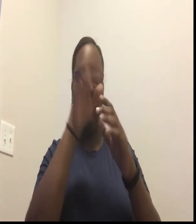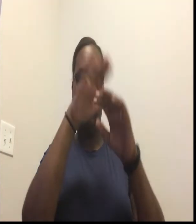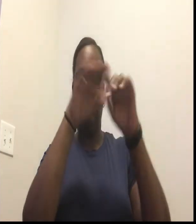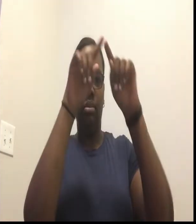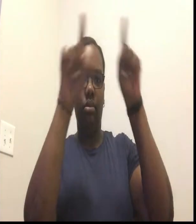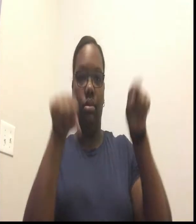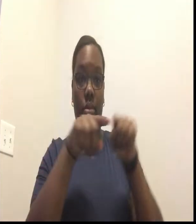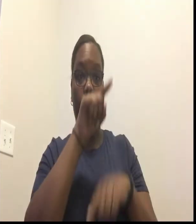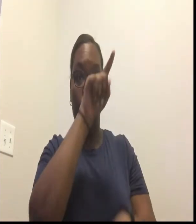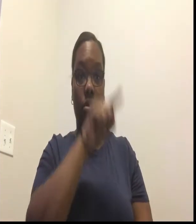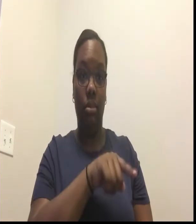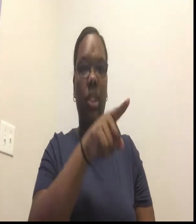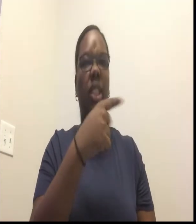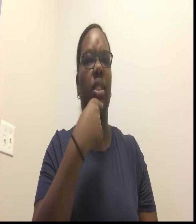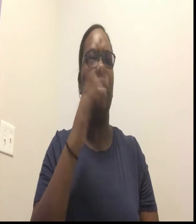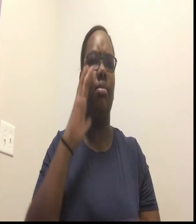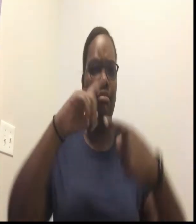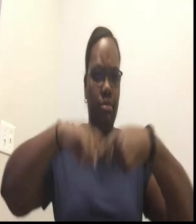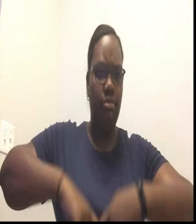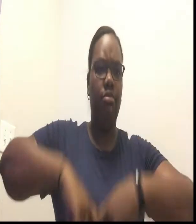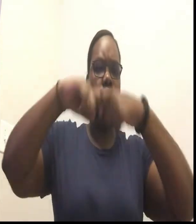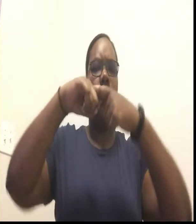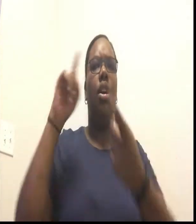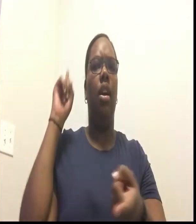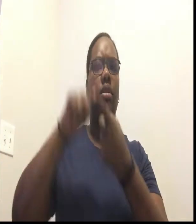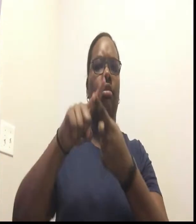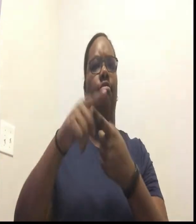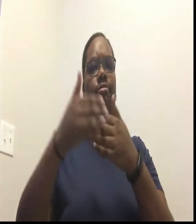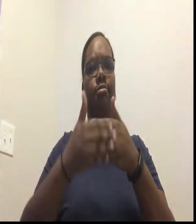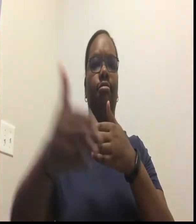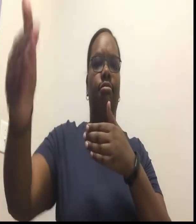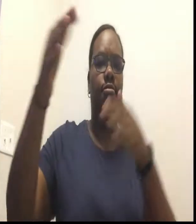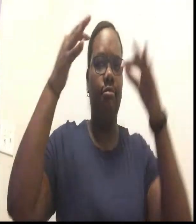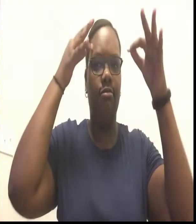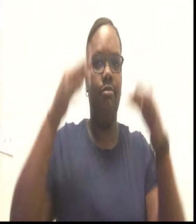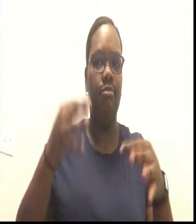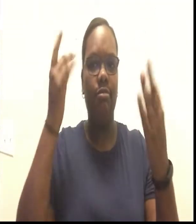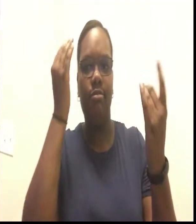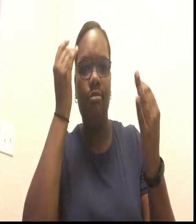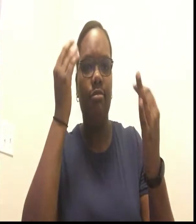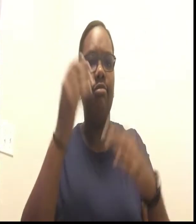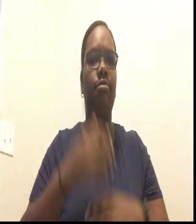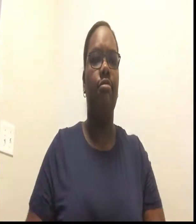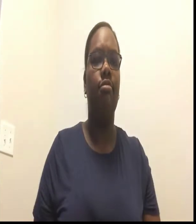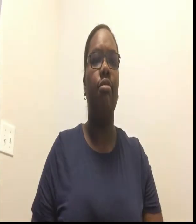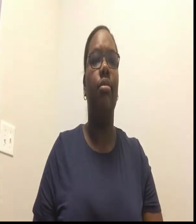another one is called tabling. Here you will see that tabling is to suspend